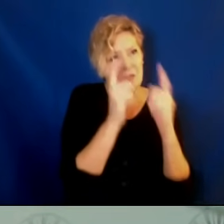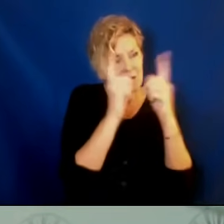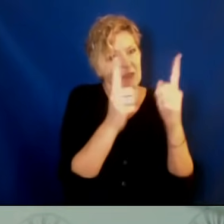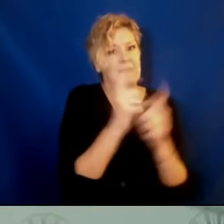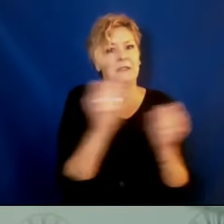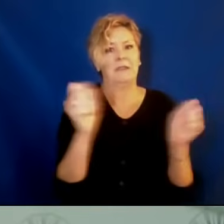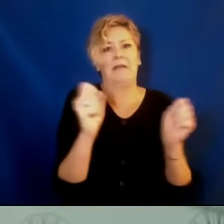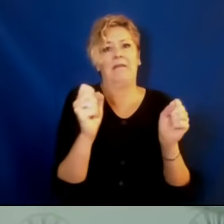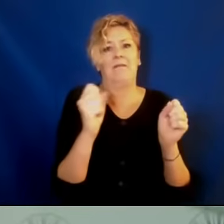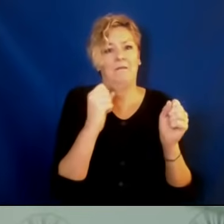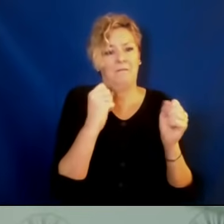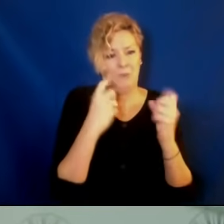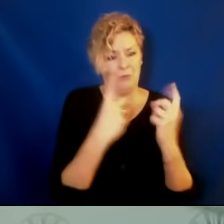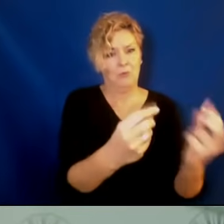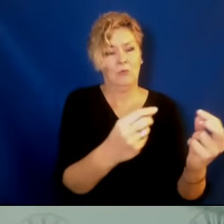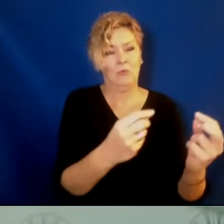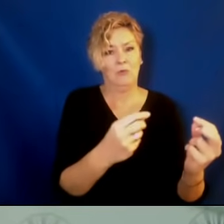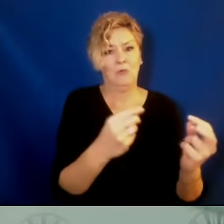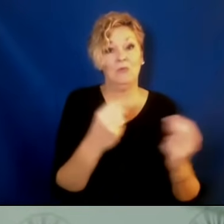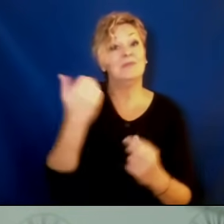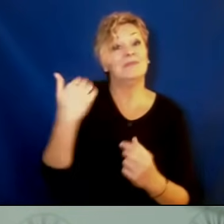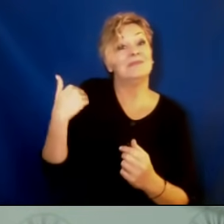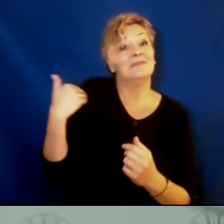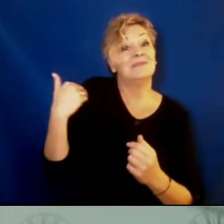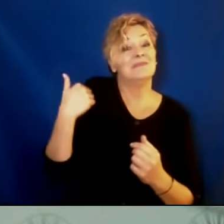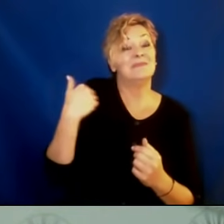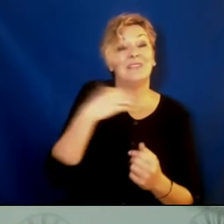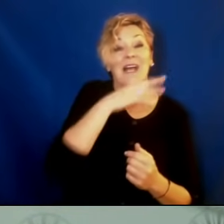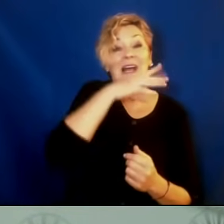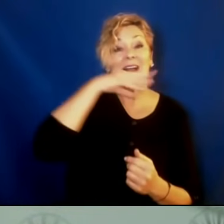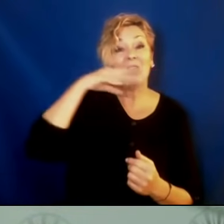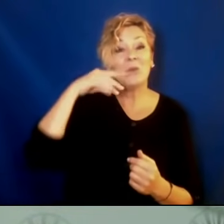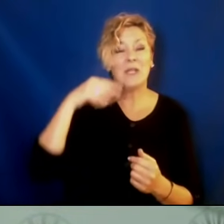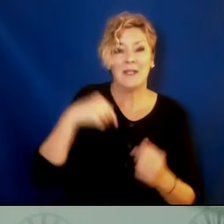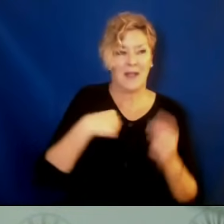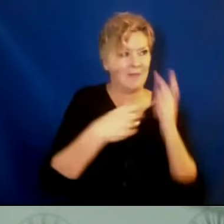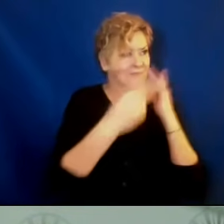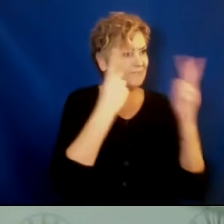measures we have available to us. We know being inside and close contact increases